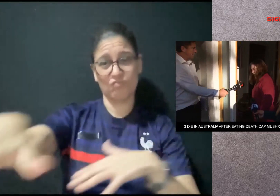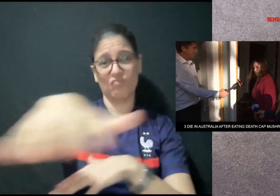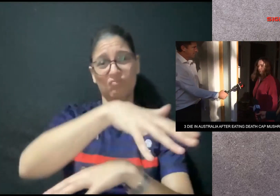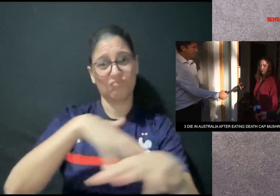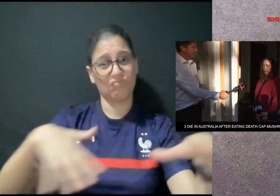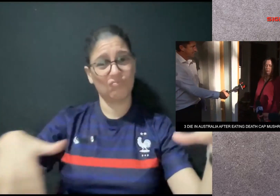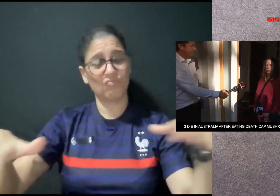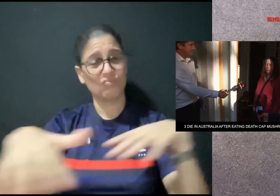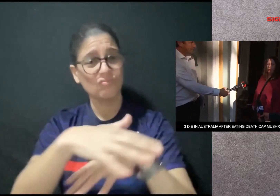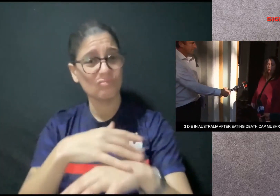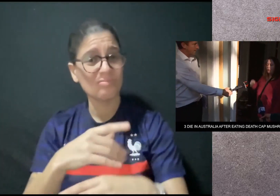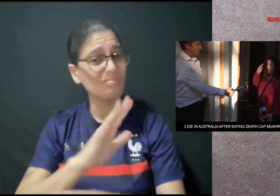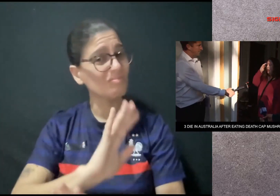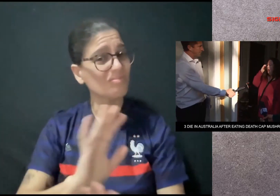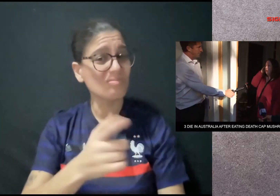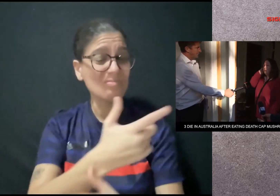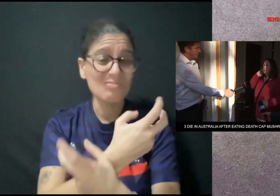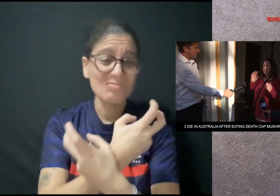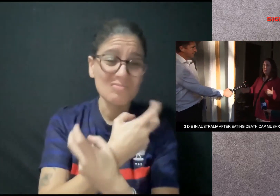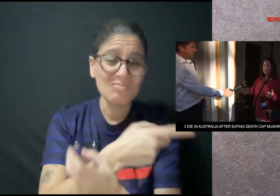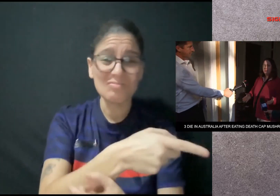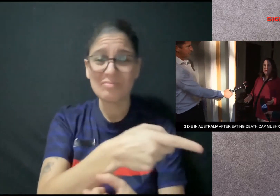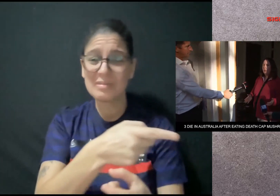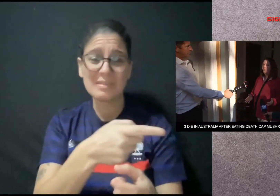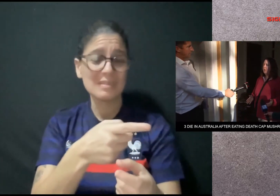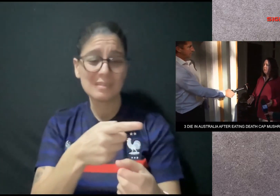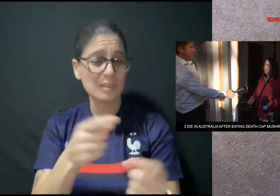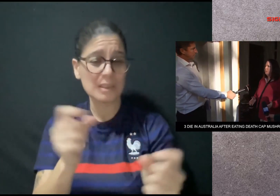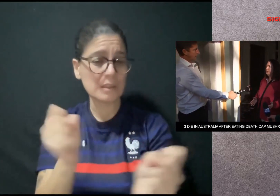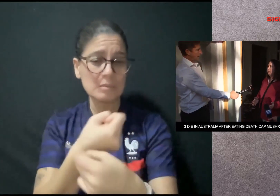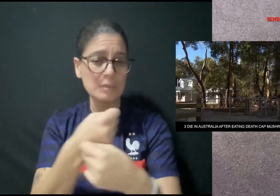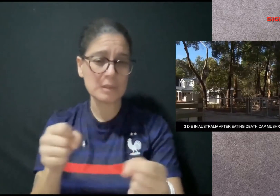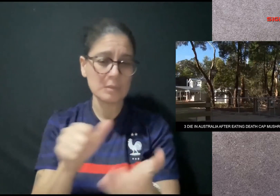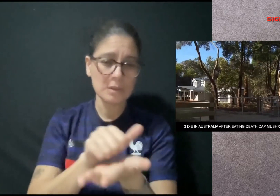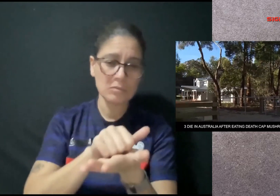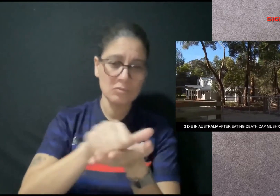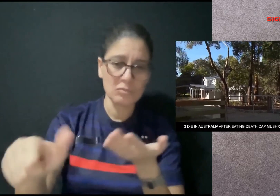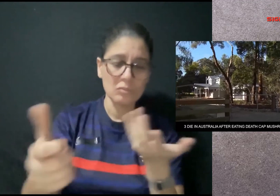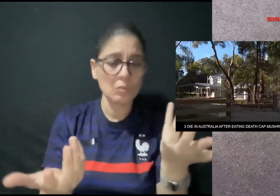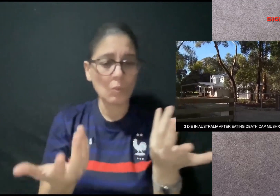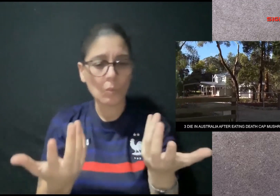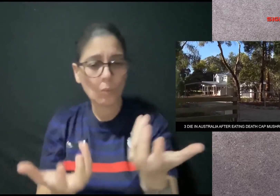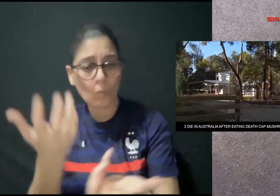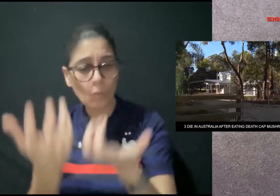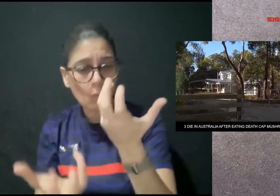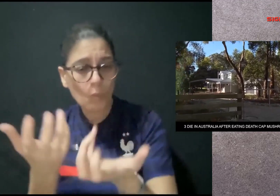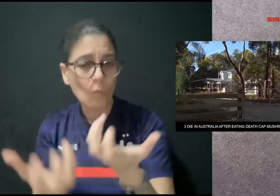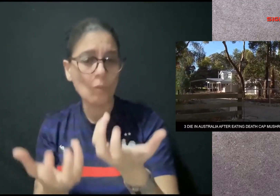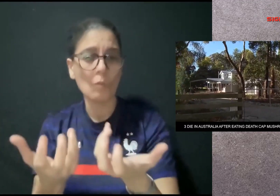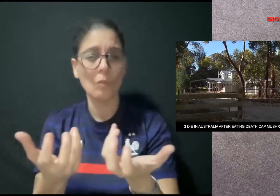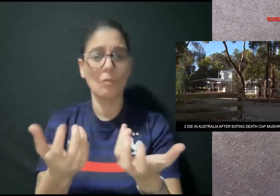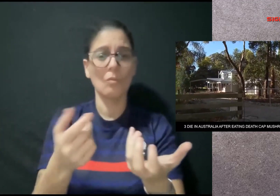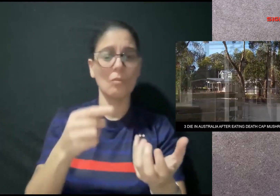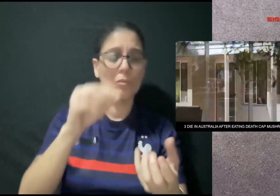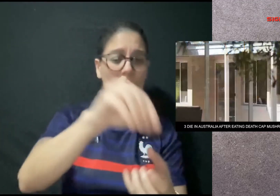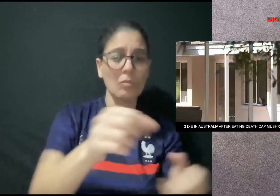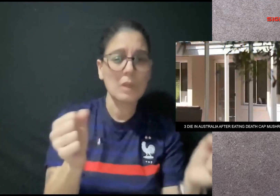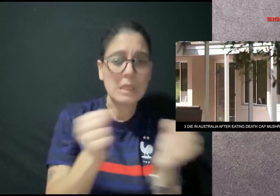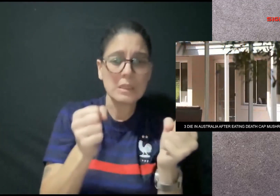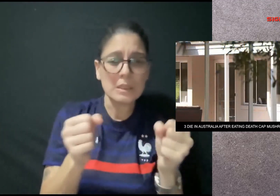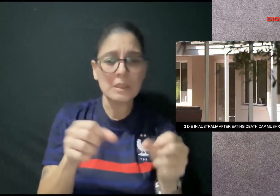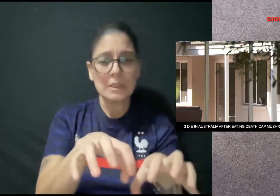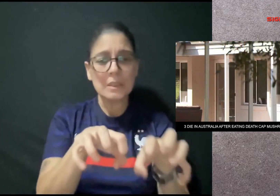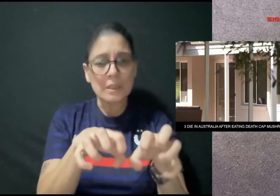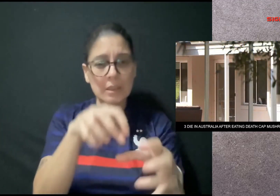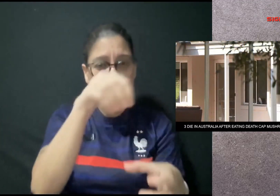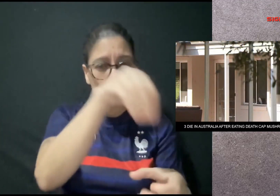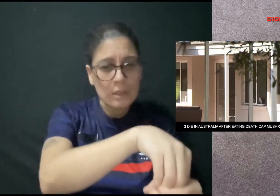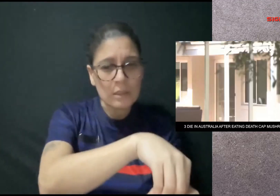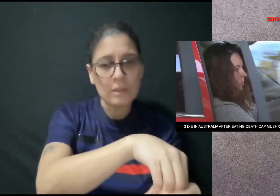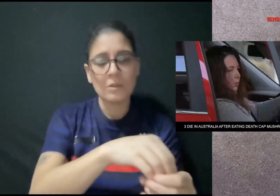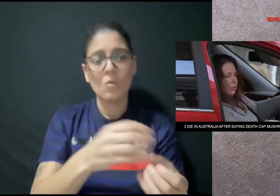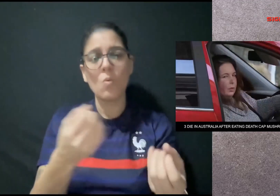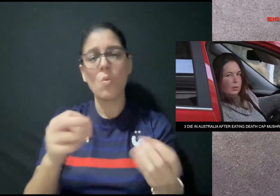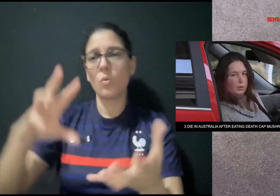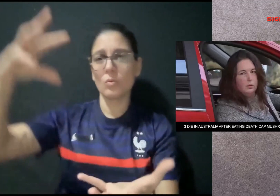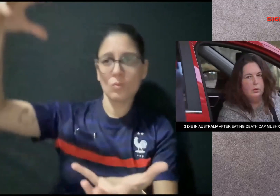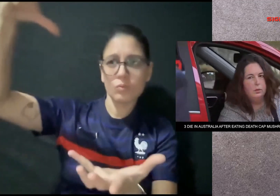found in the wild the toxins in them cannot be destroyed by boiling cooking freezing or